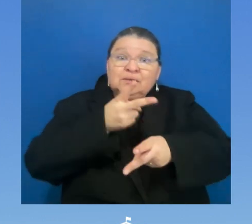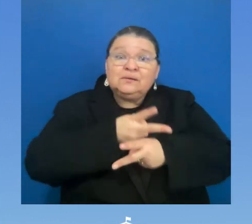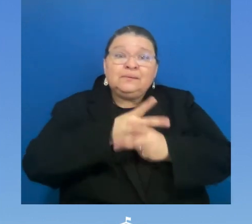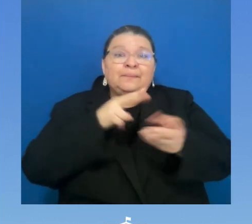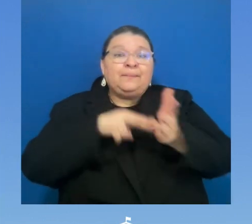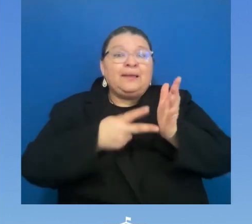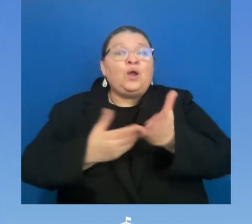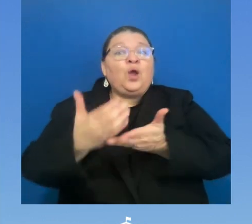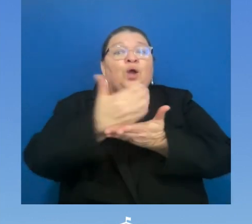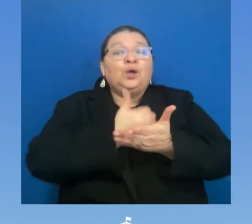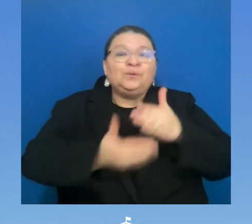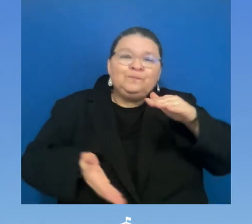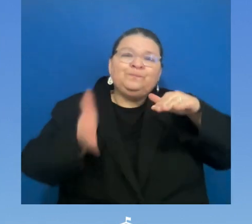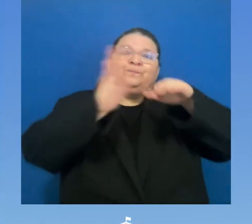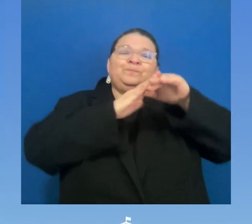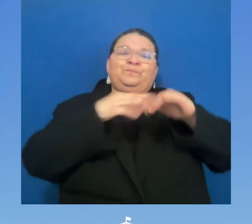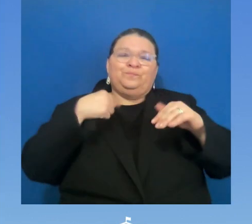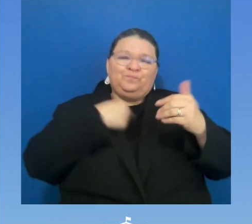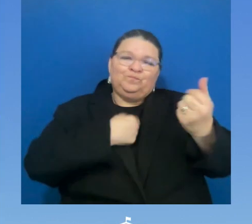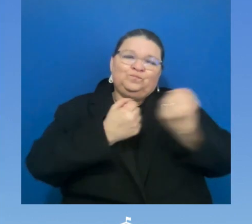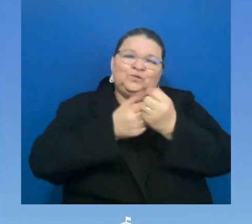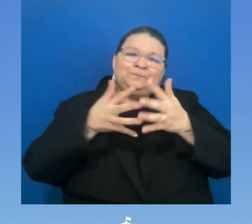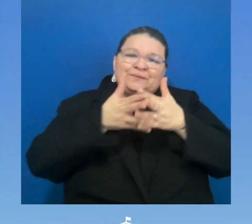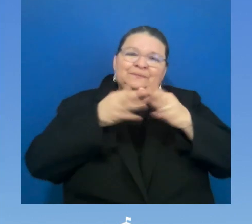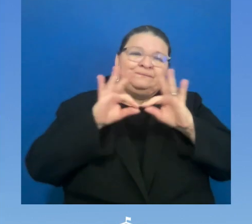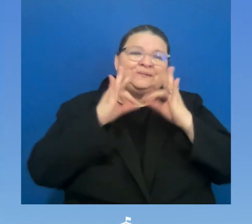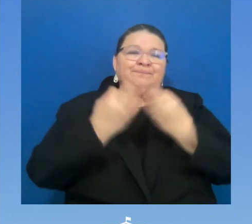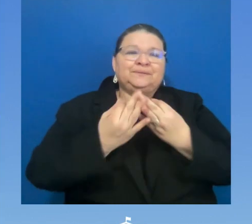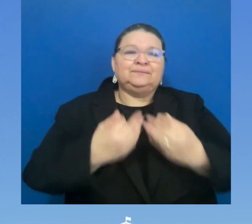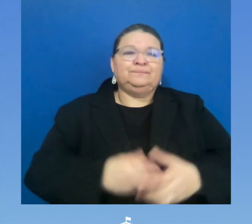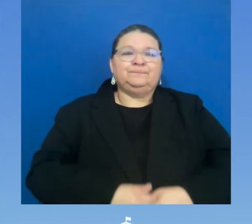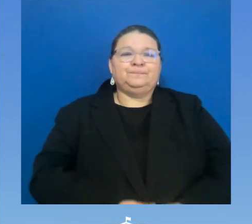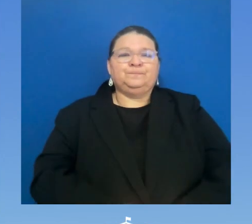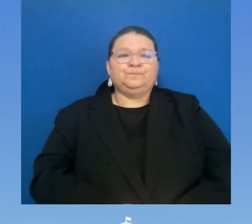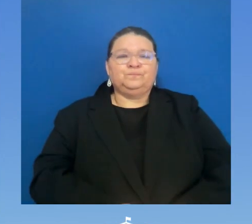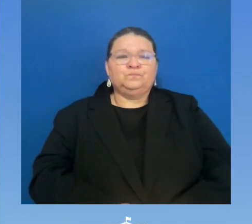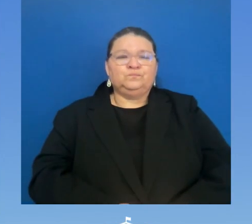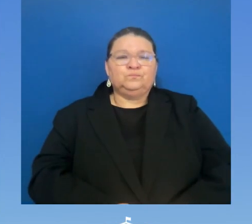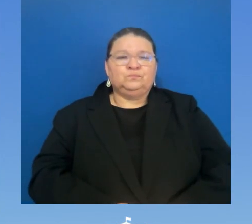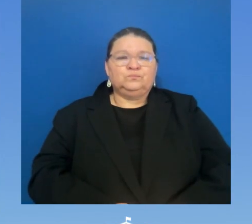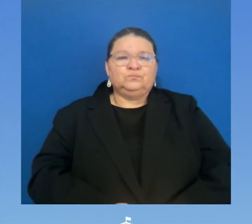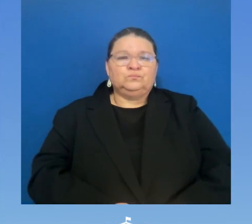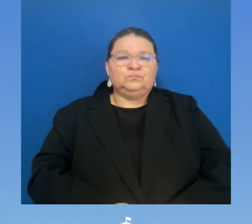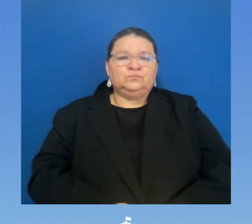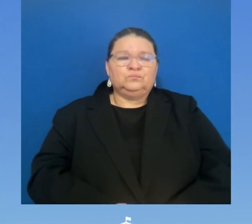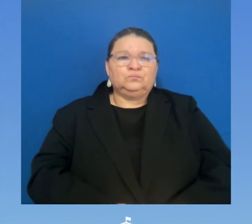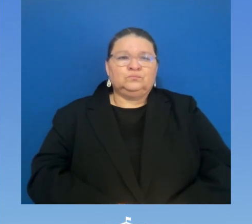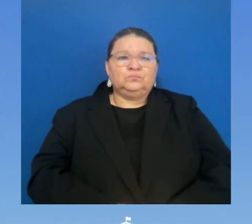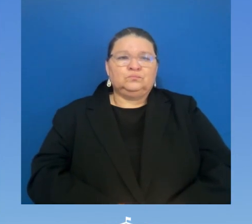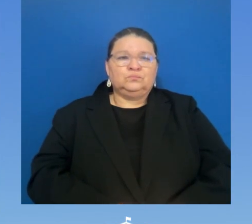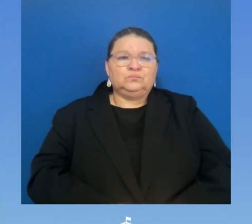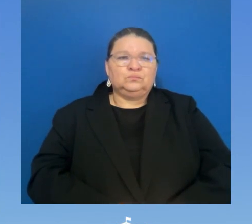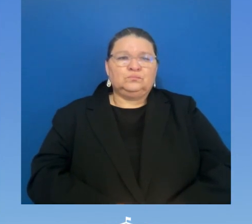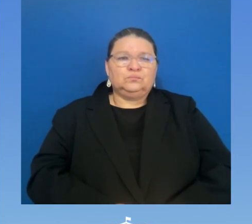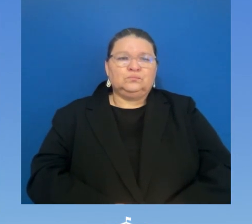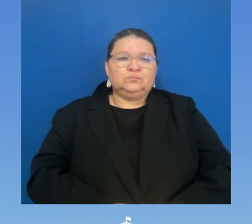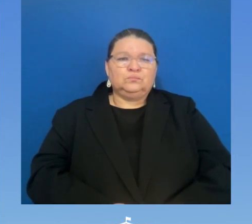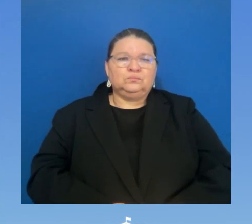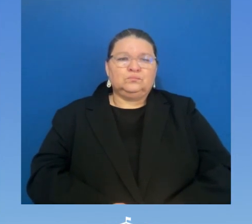Director Deese: Welcome back, I am Brian Deese, I'm the director of the National Economic Council,